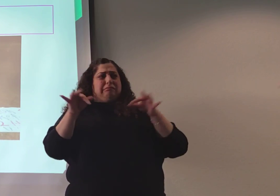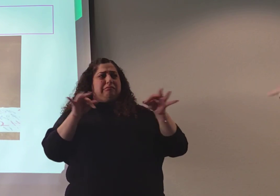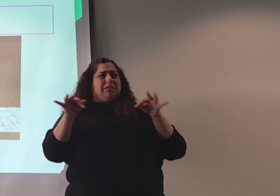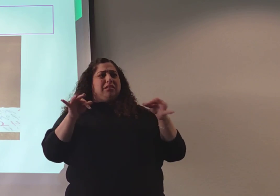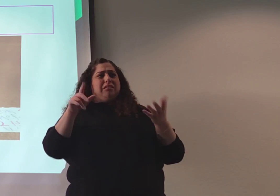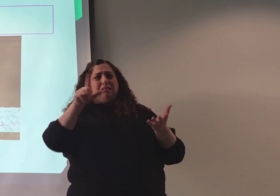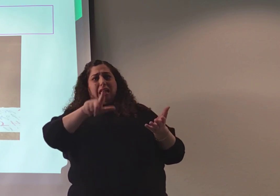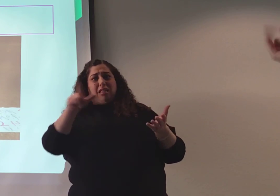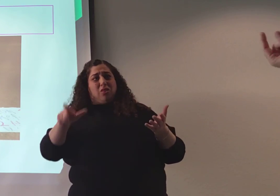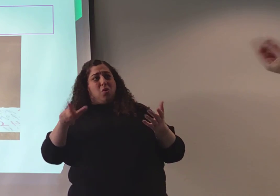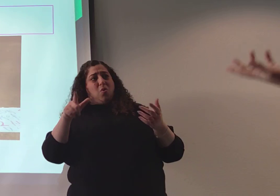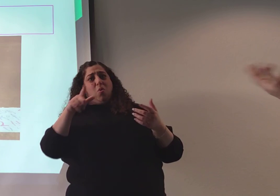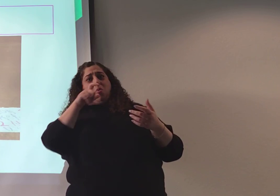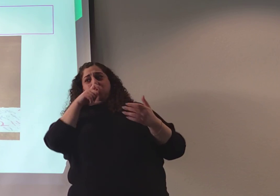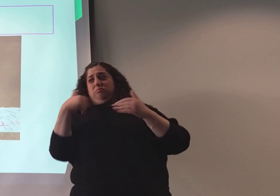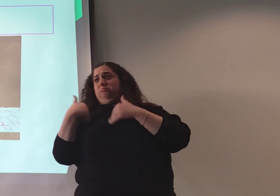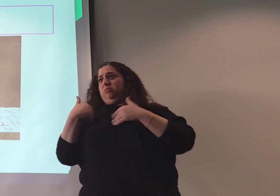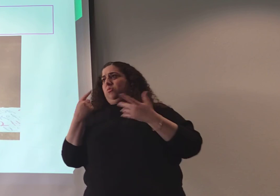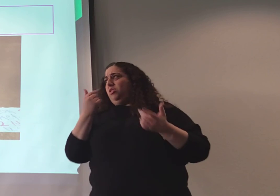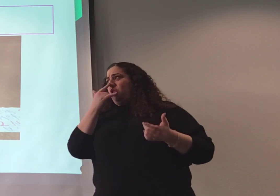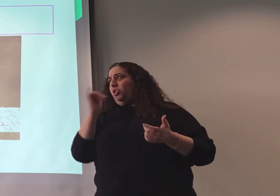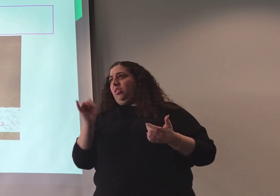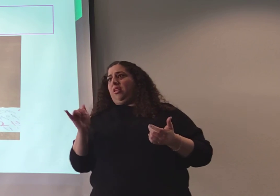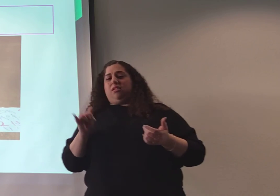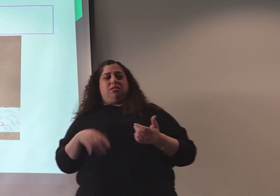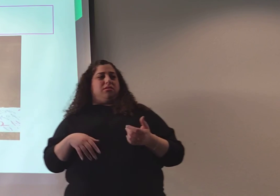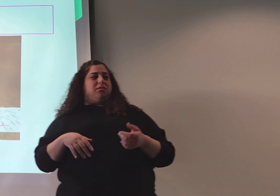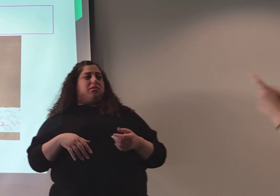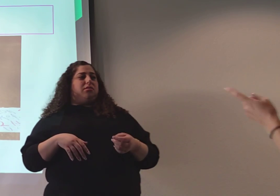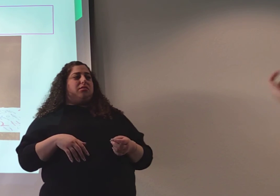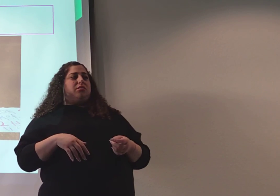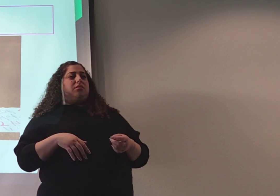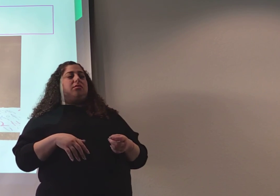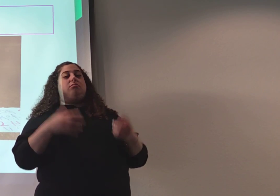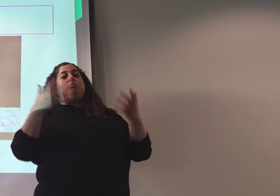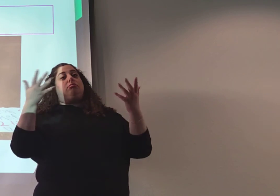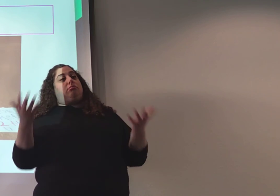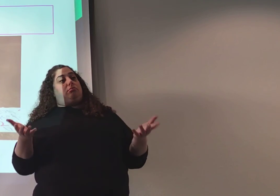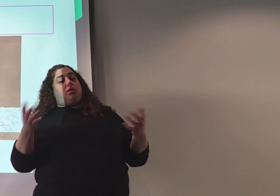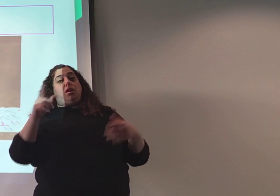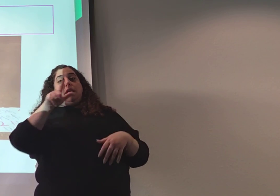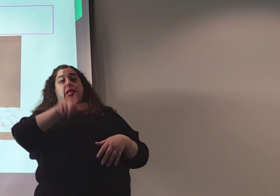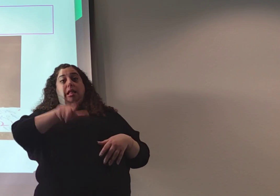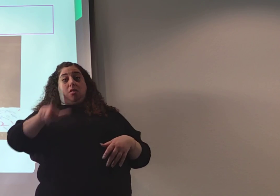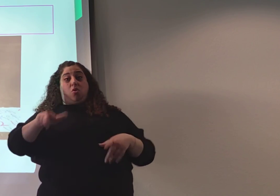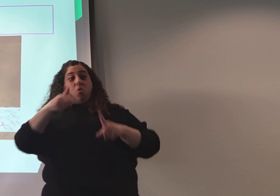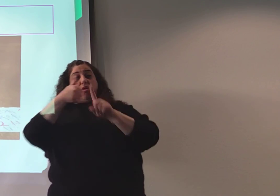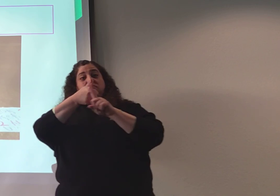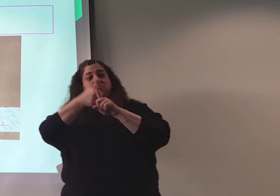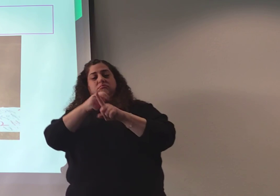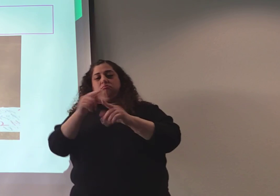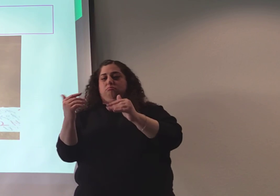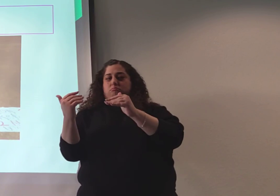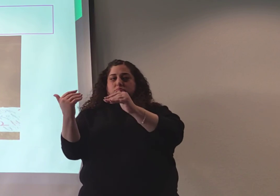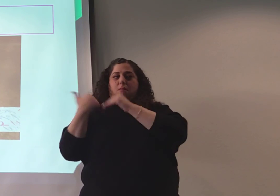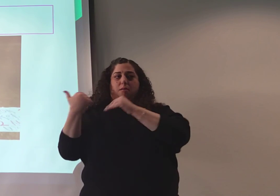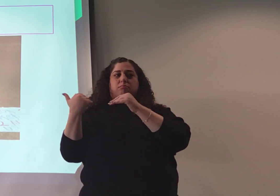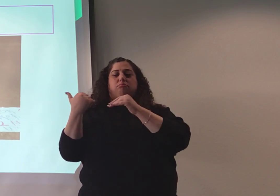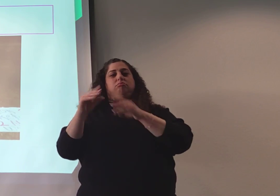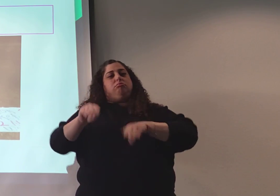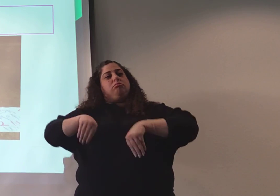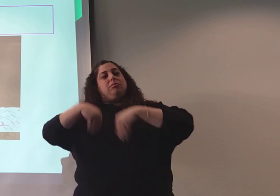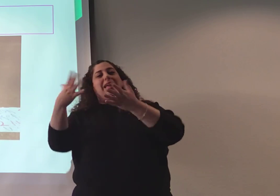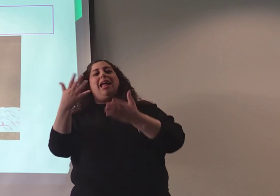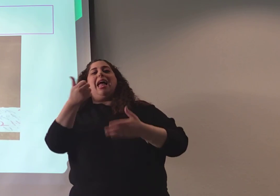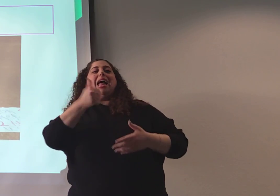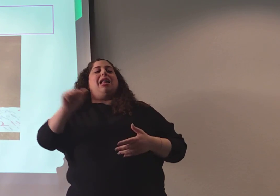So, the landlord is obligated to grant any reasonable accommodation request that’s asked.